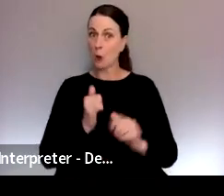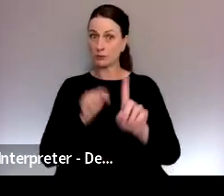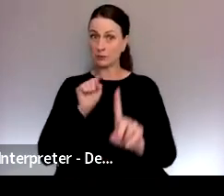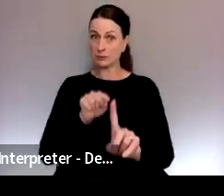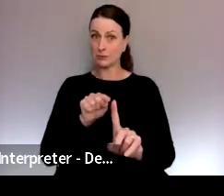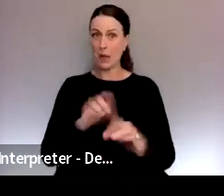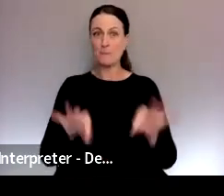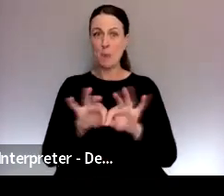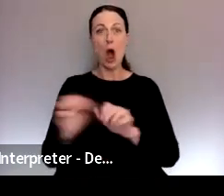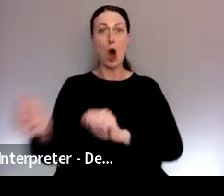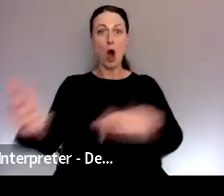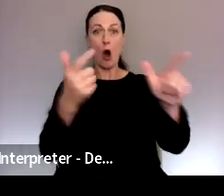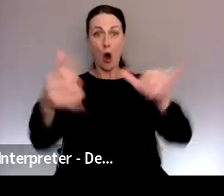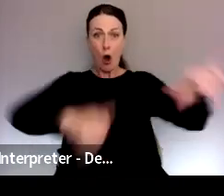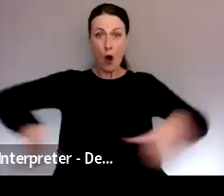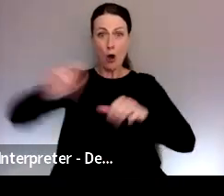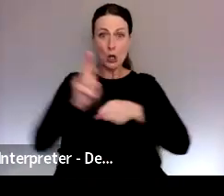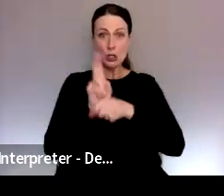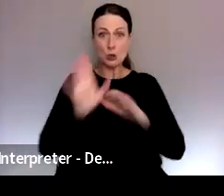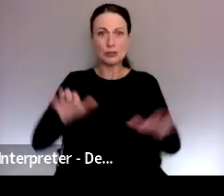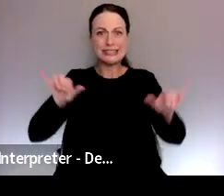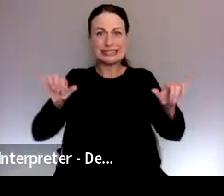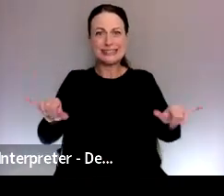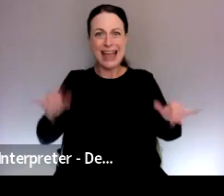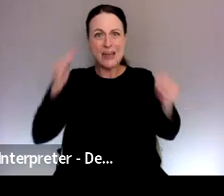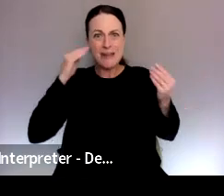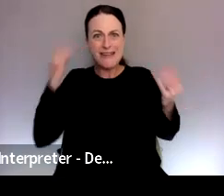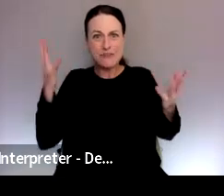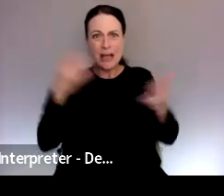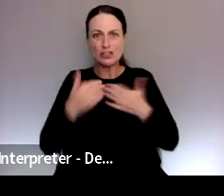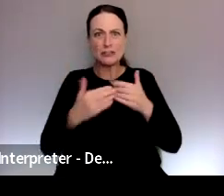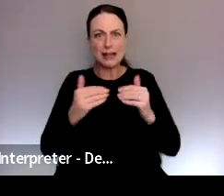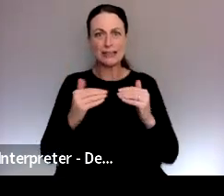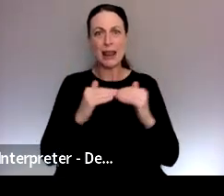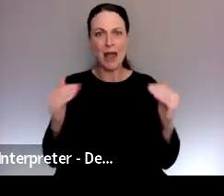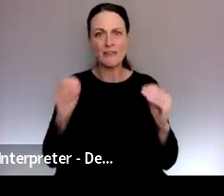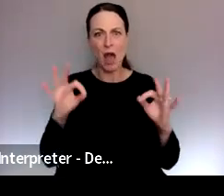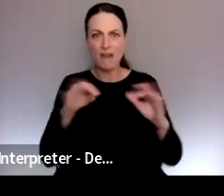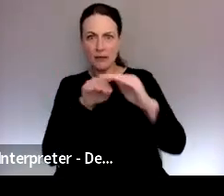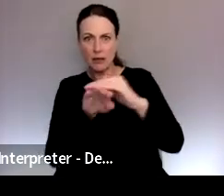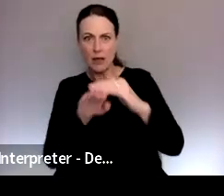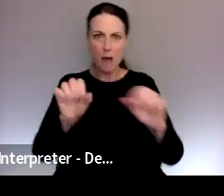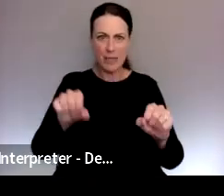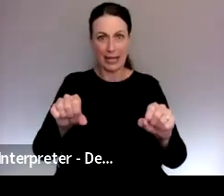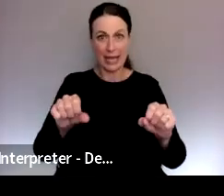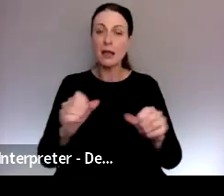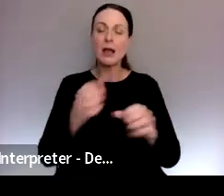provides all users with the same information, regardless of ability level, and that creates inclusion.